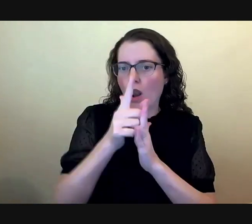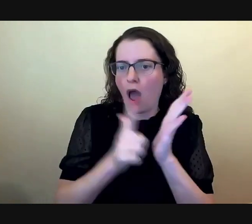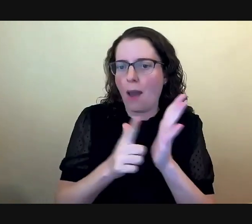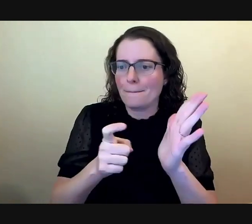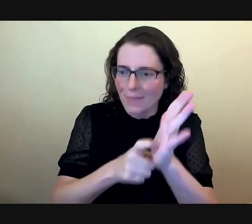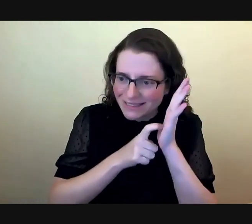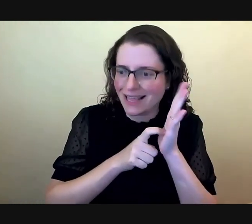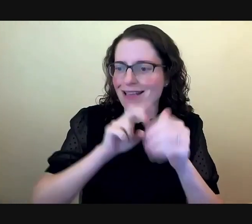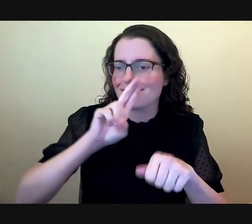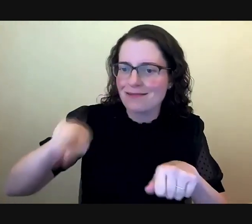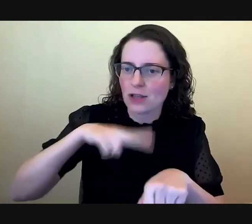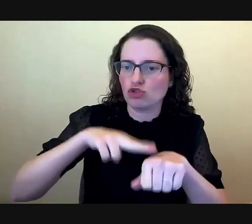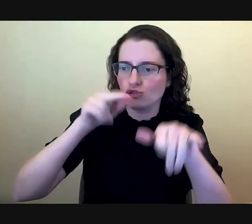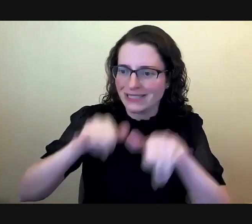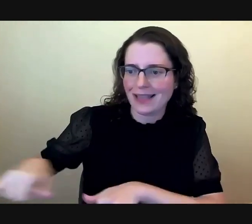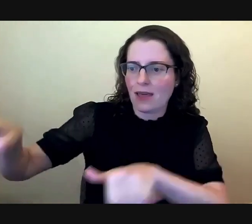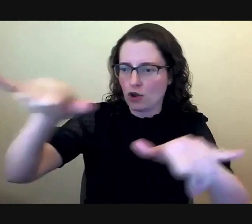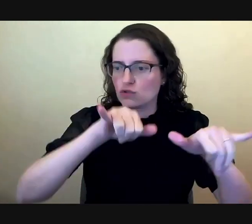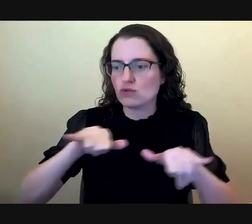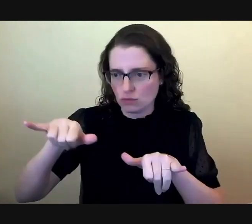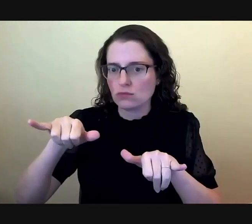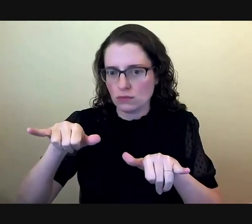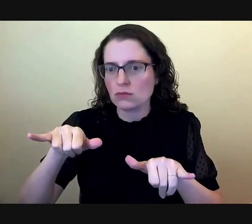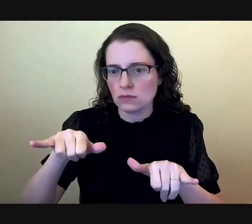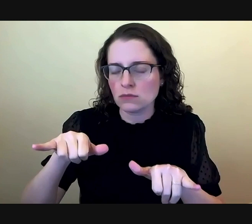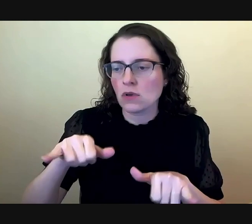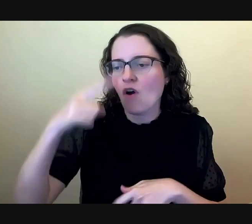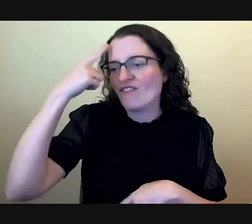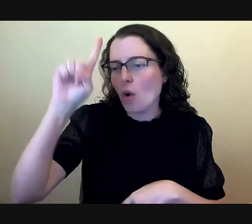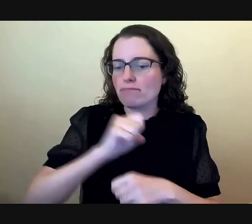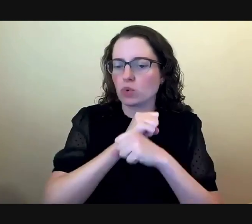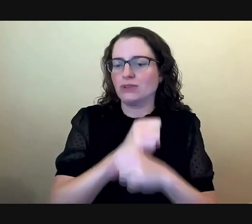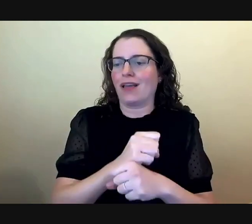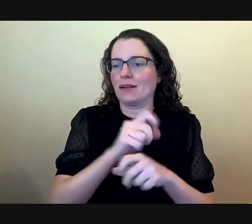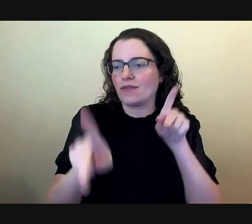It is a federal law mandating national standards,